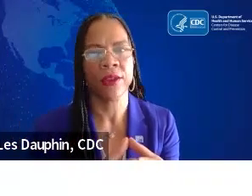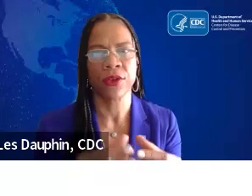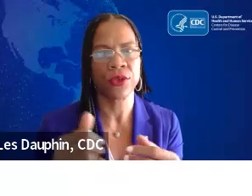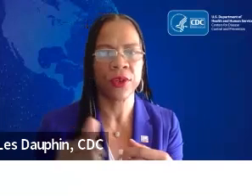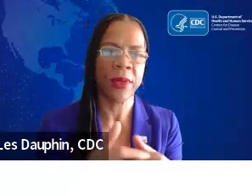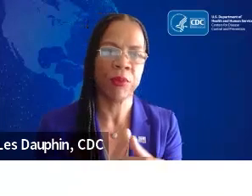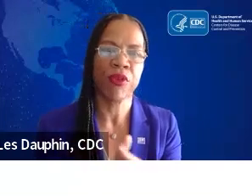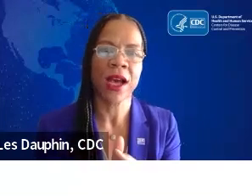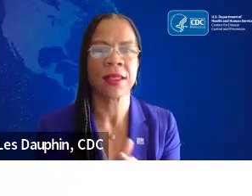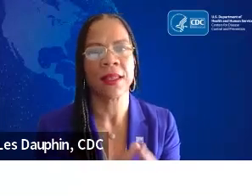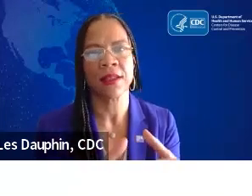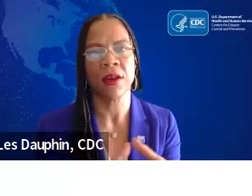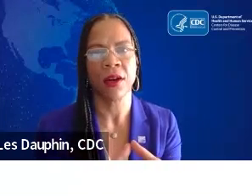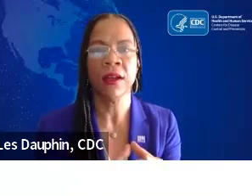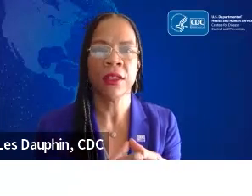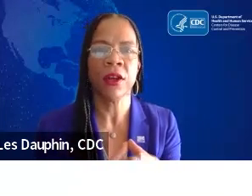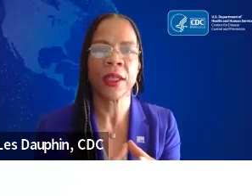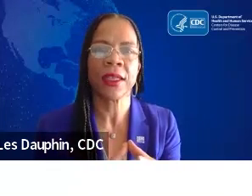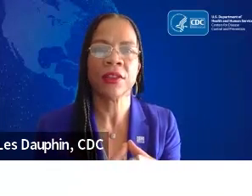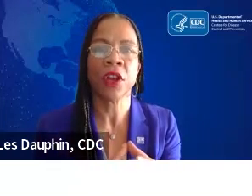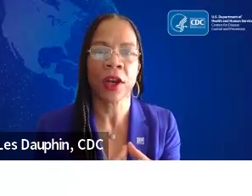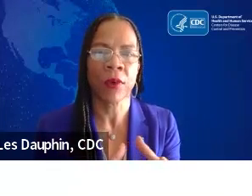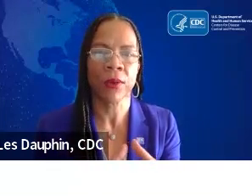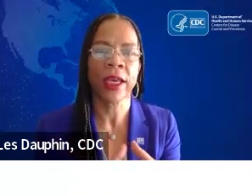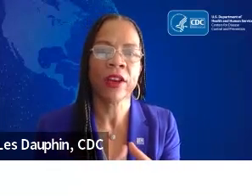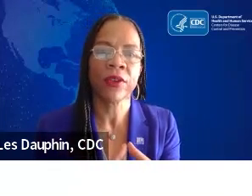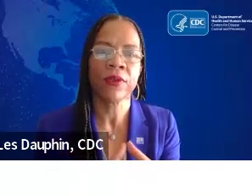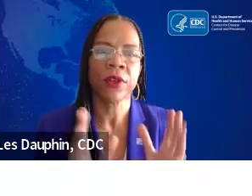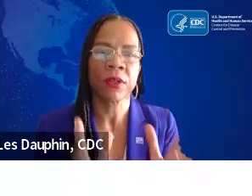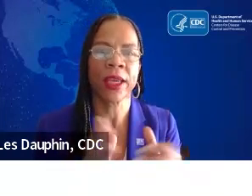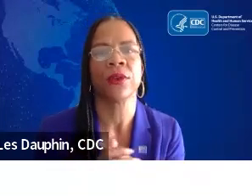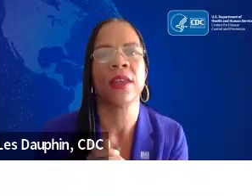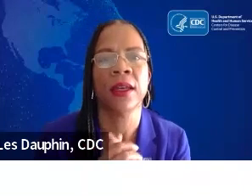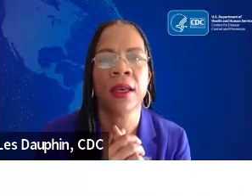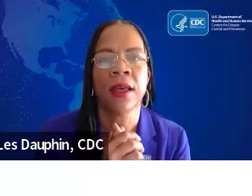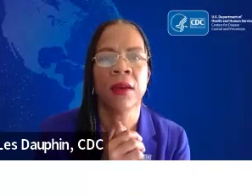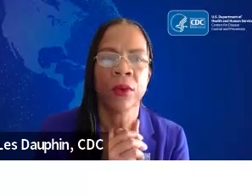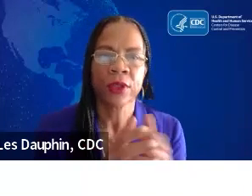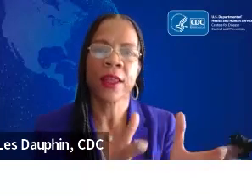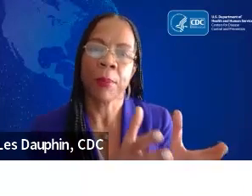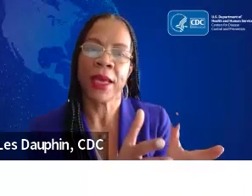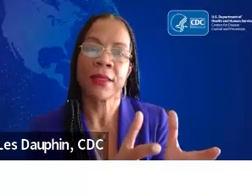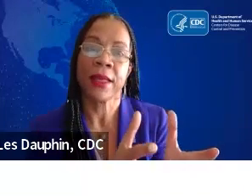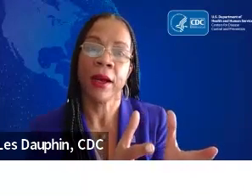either through streamlined processes or, you know, really learning what we're hearing from the field to make sure that we're doing our best there.